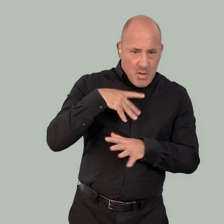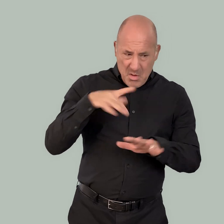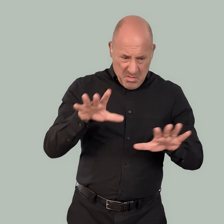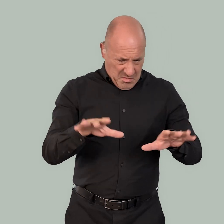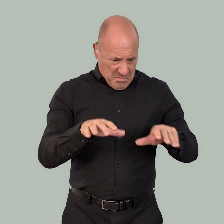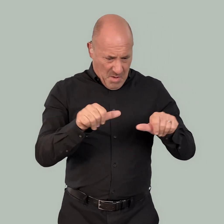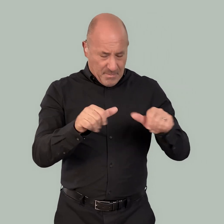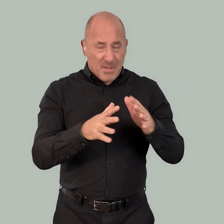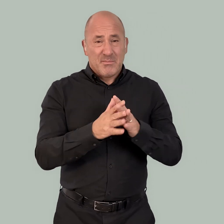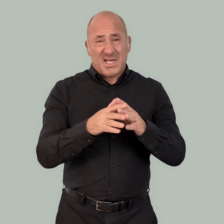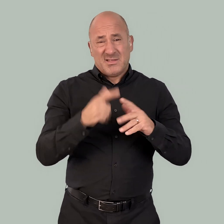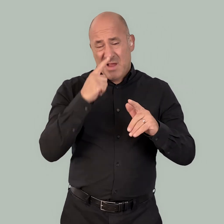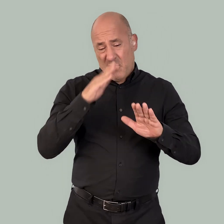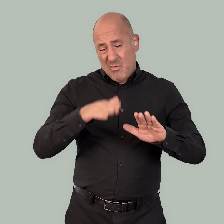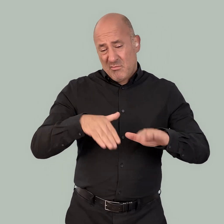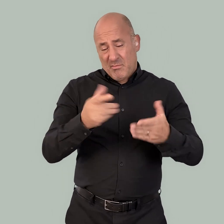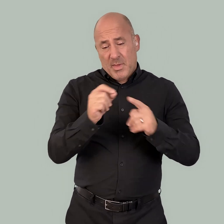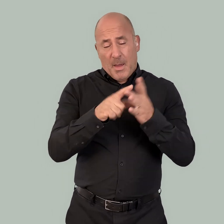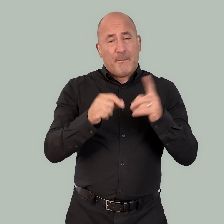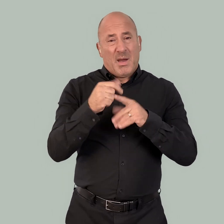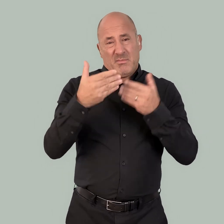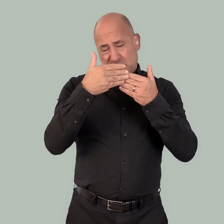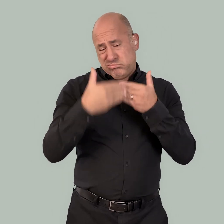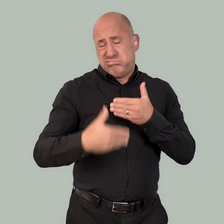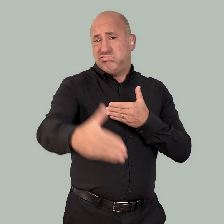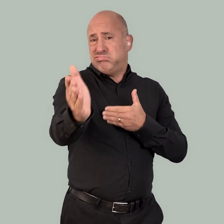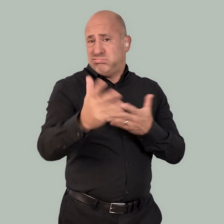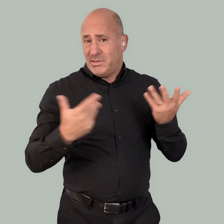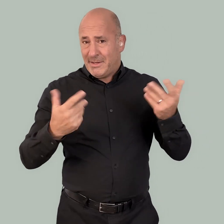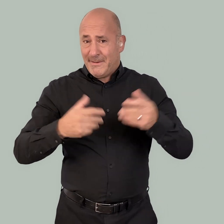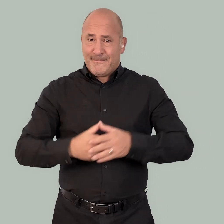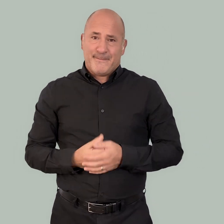to ensure it is there to support generations to come.